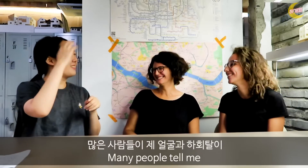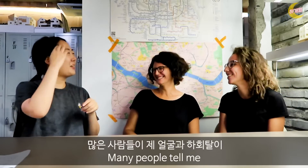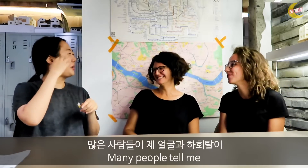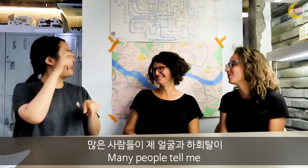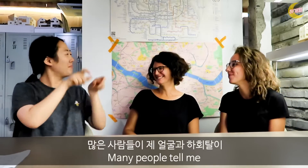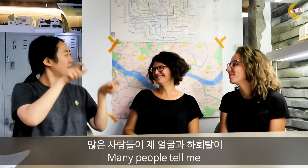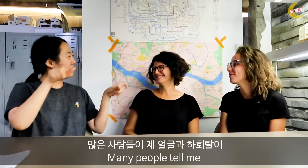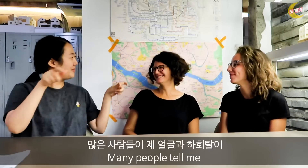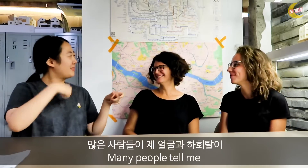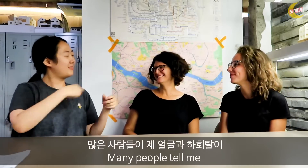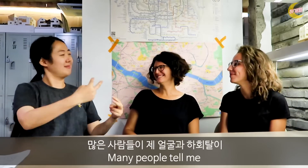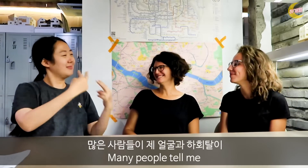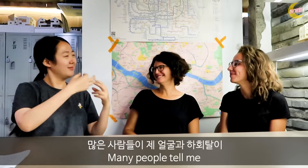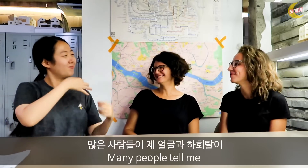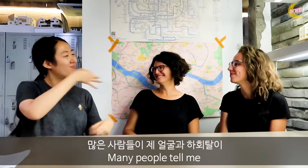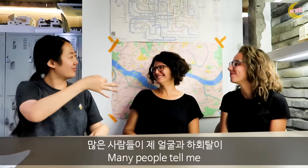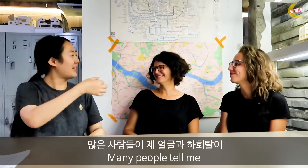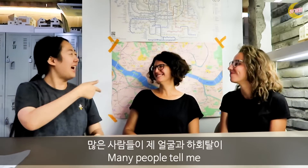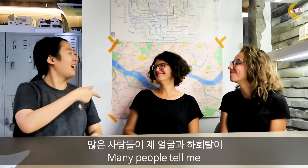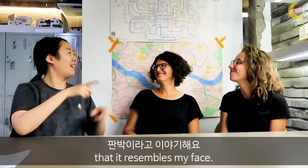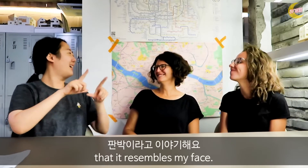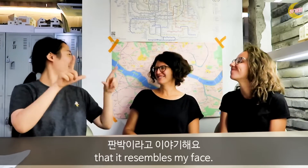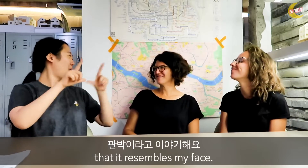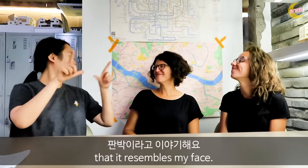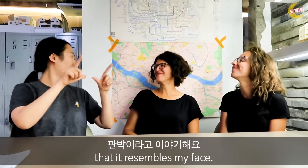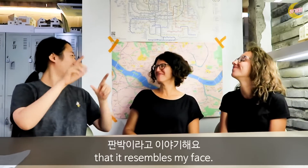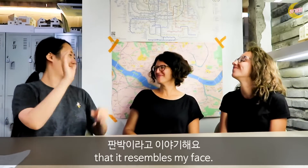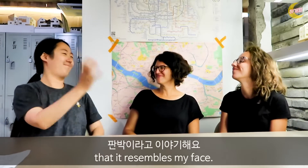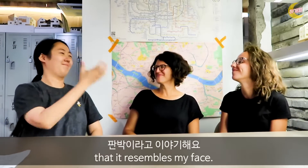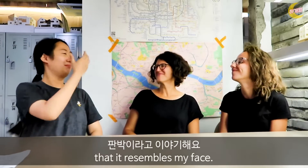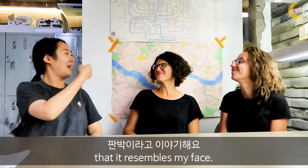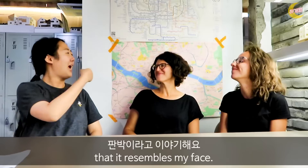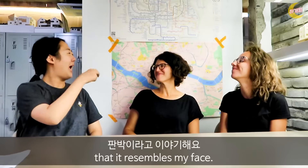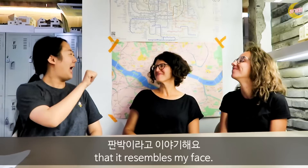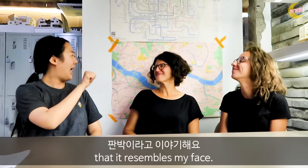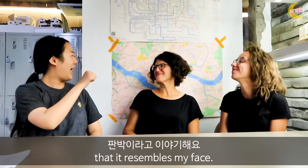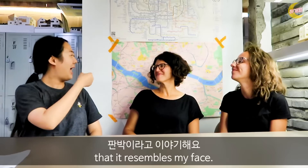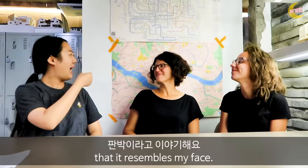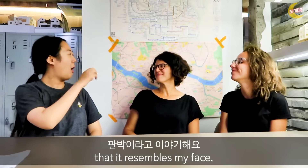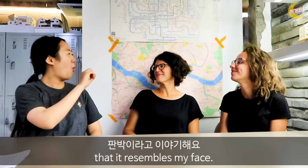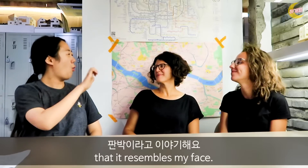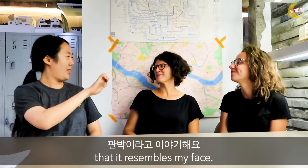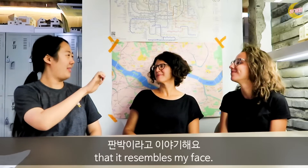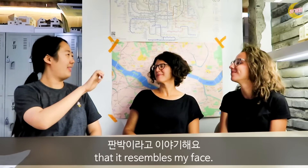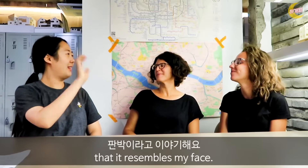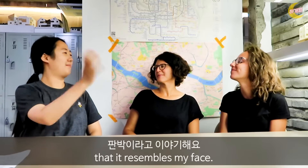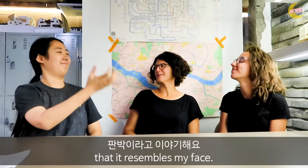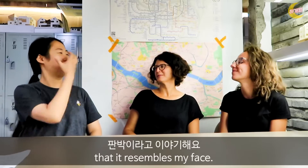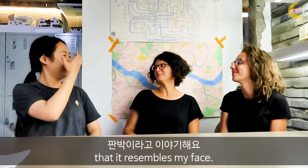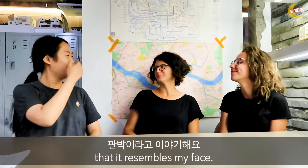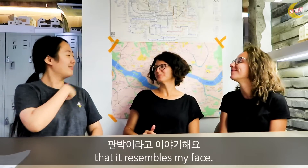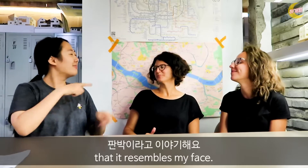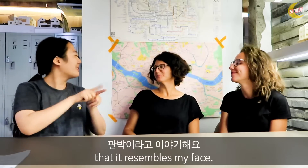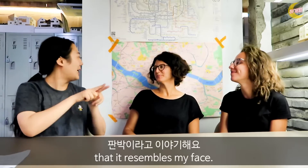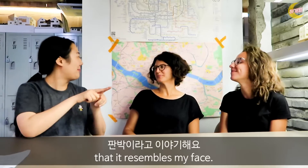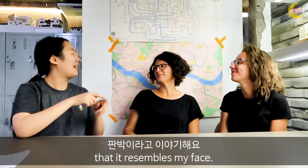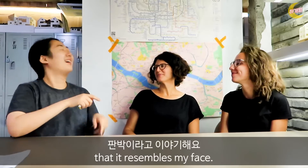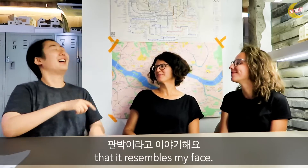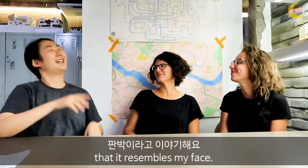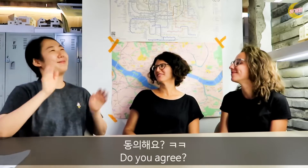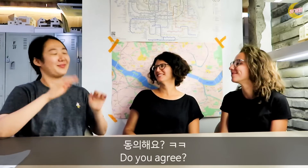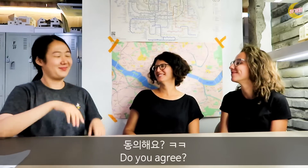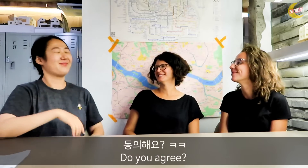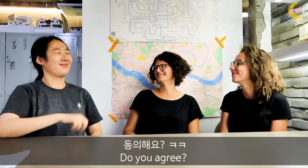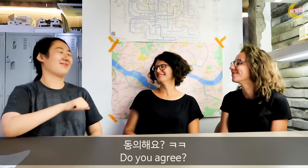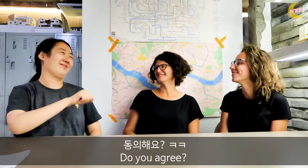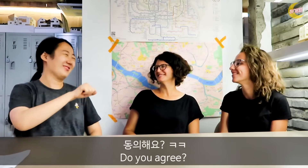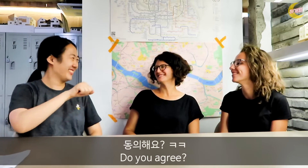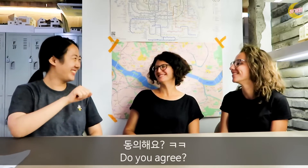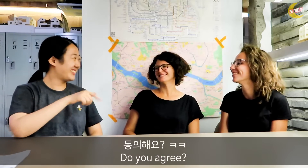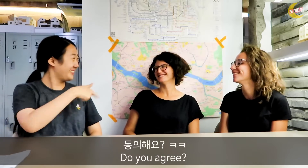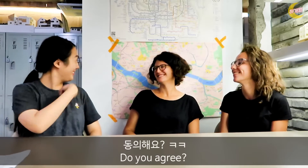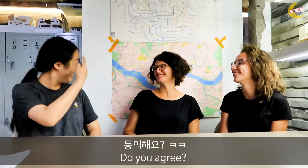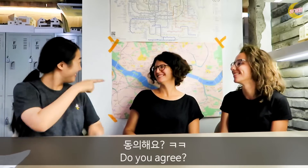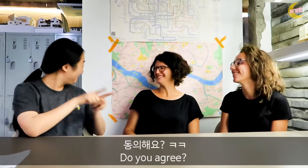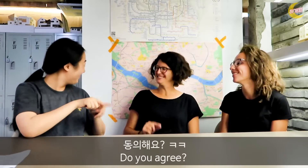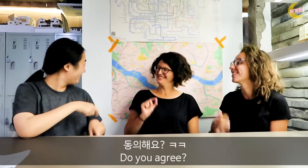Many people tell me that it resembles my face. Do you agree?